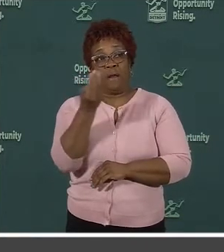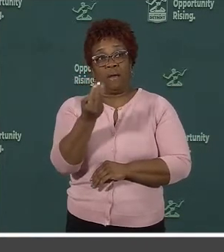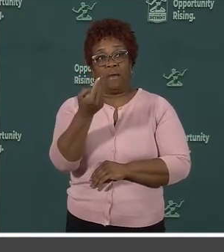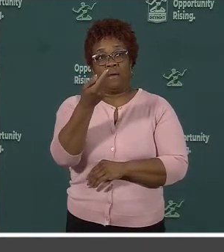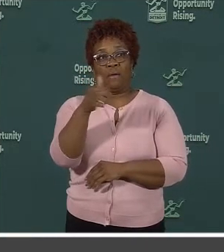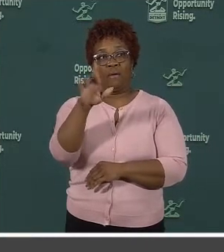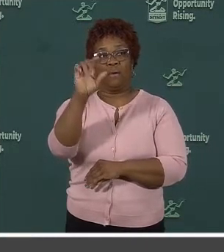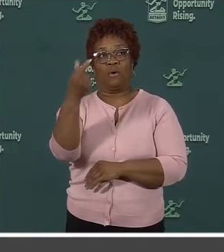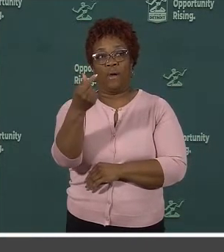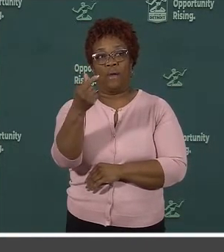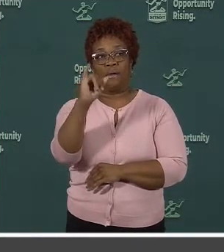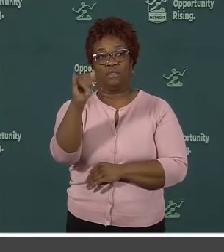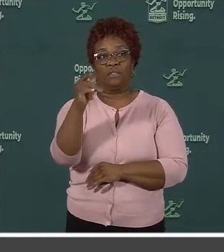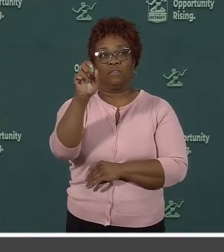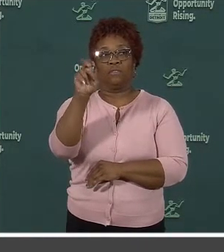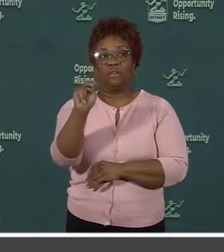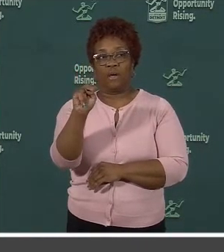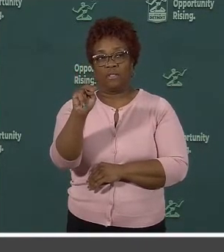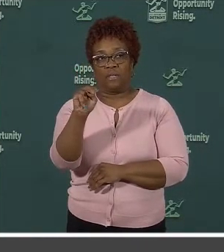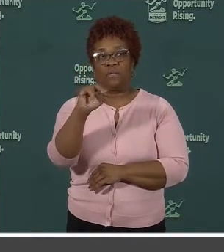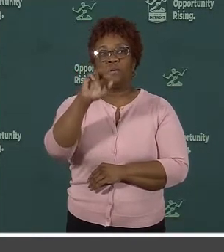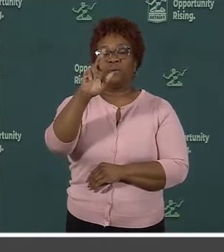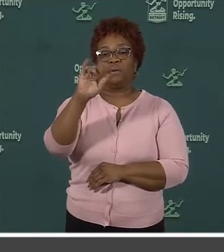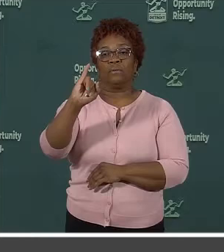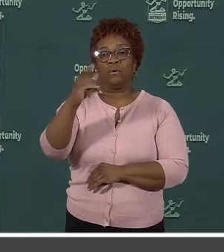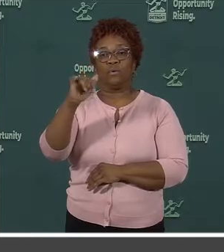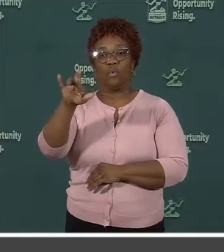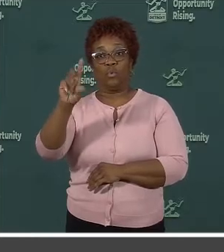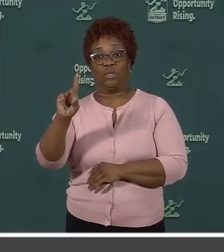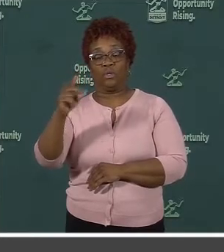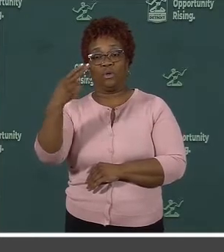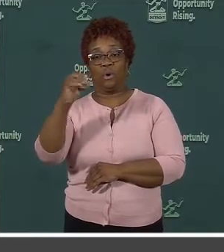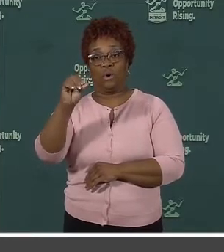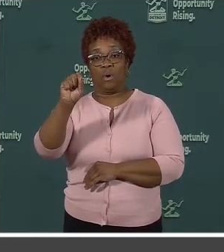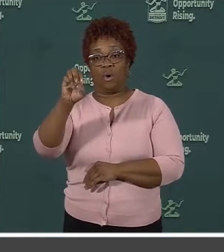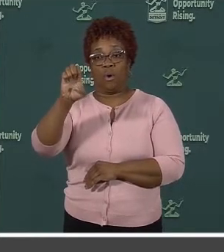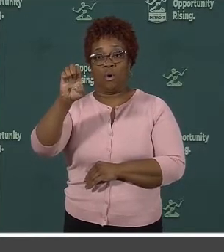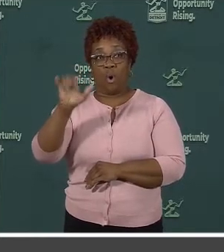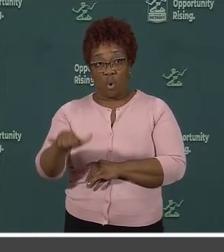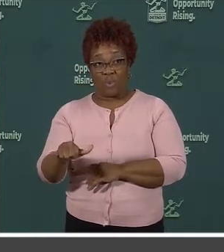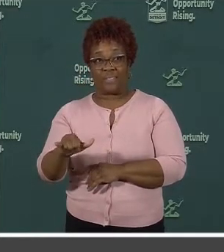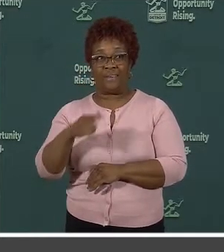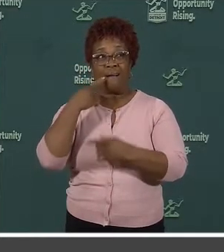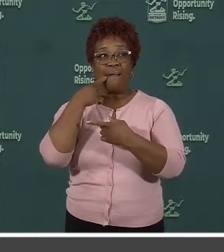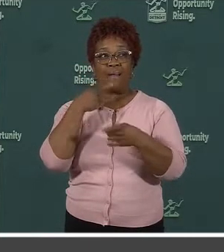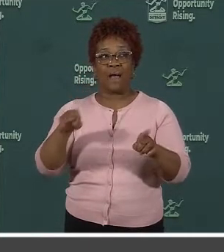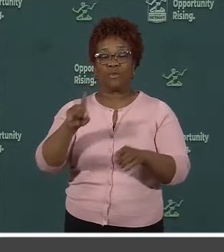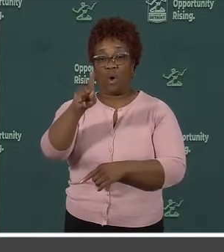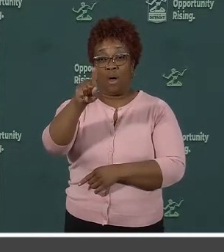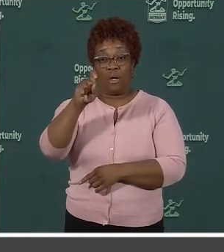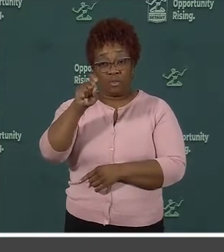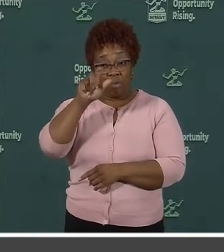ANNOUNCED A HUNDRED THIRTY FIVE MILLION DOLLAR INVESTMENT OF THE FISHER BODY PLANT IT'S THE LARGE BLACK REAL ESTATE